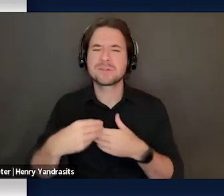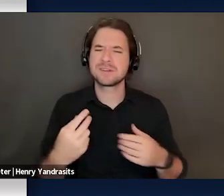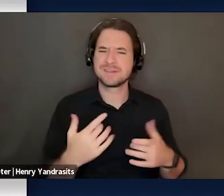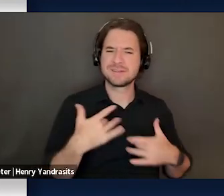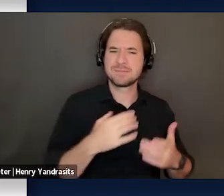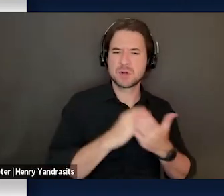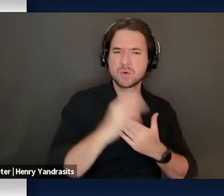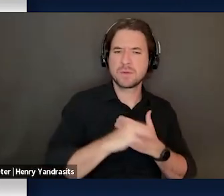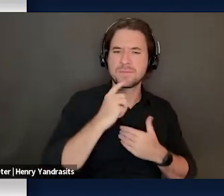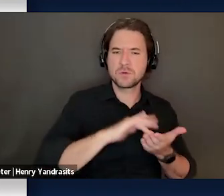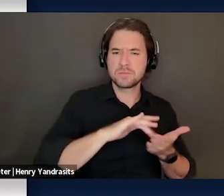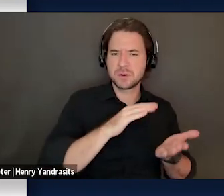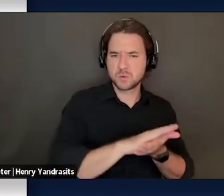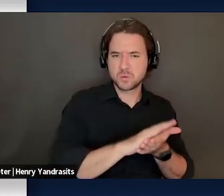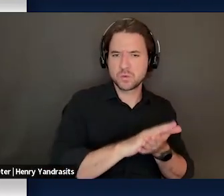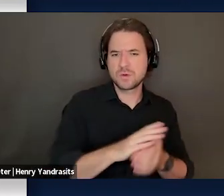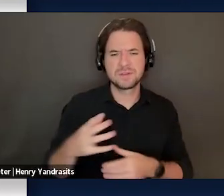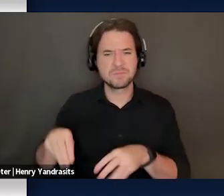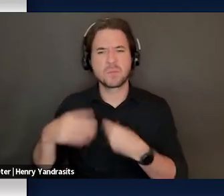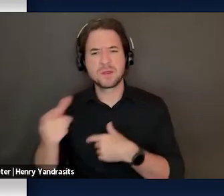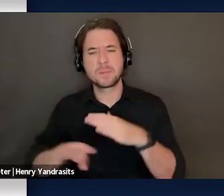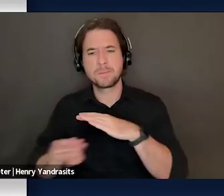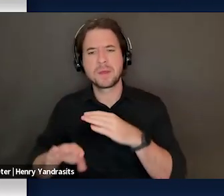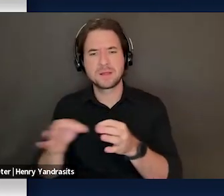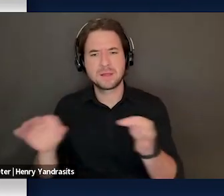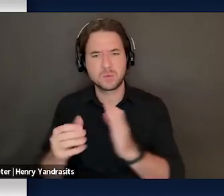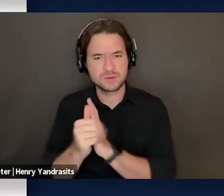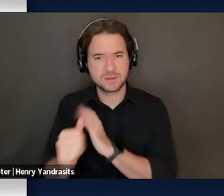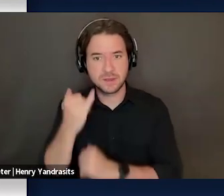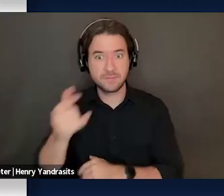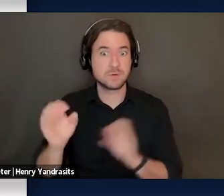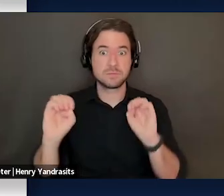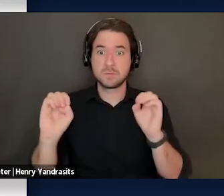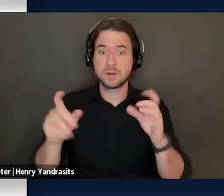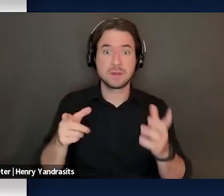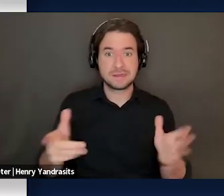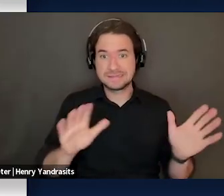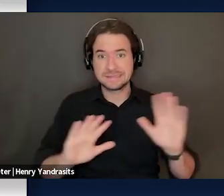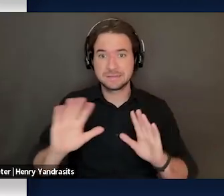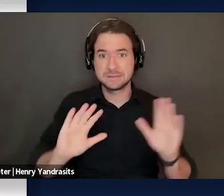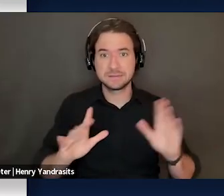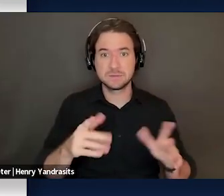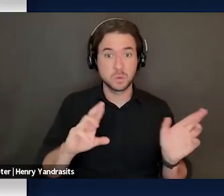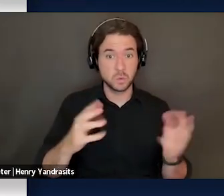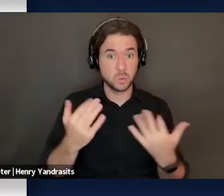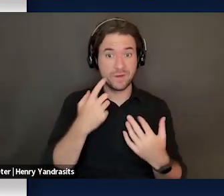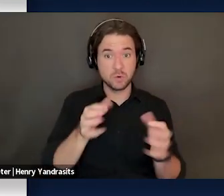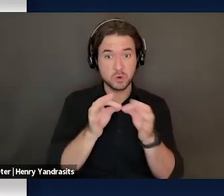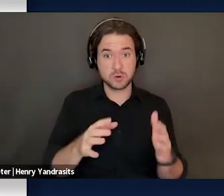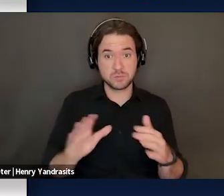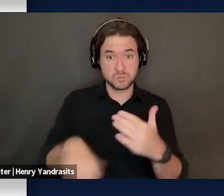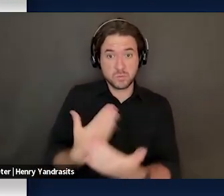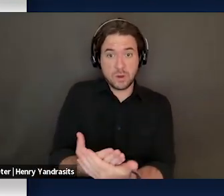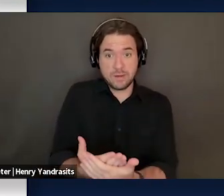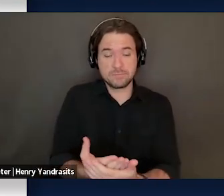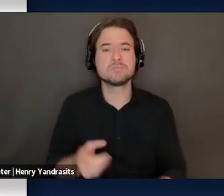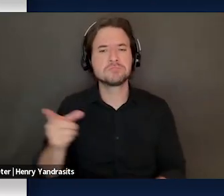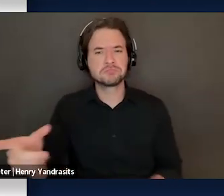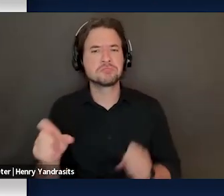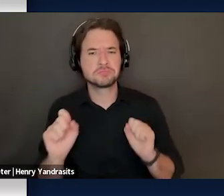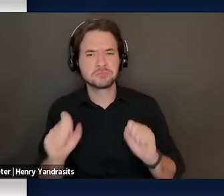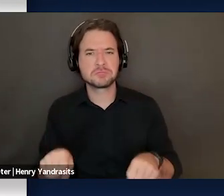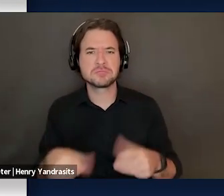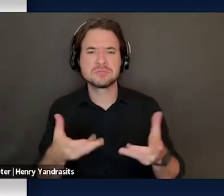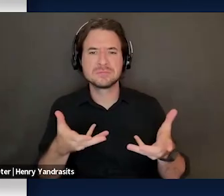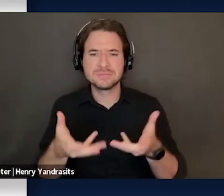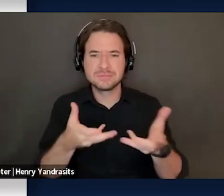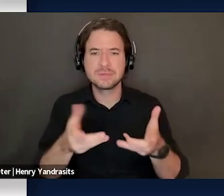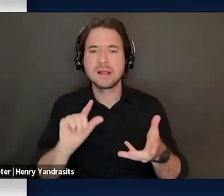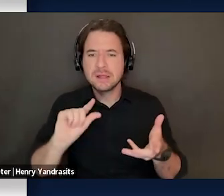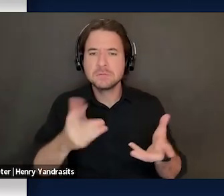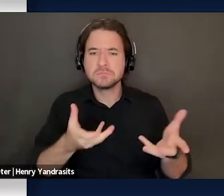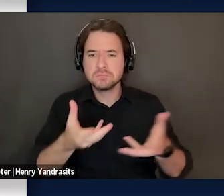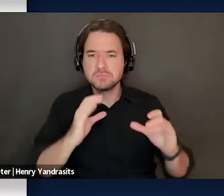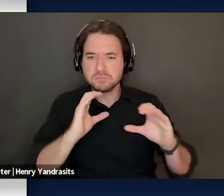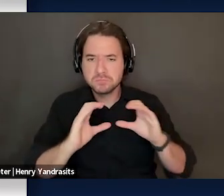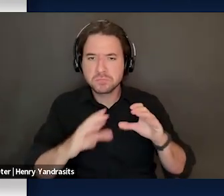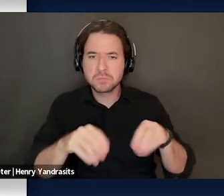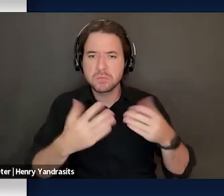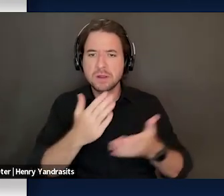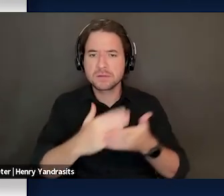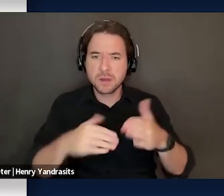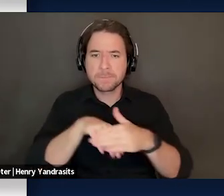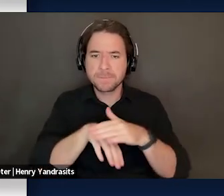And it also gives them some basic language skills, so in case there's an emergency while in preparation for an interpreter being arranged, there's an opportunity for them to be able to engage and provide some communication access.